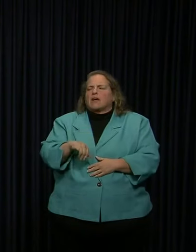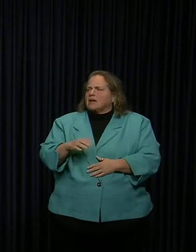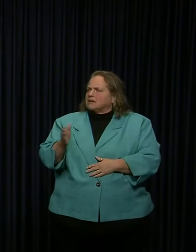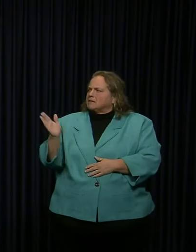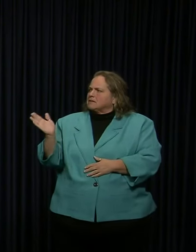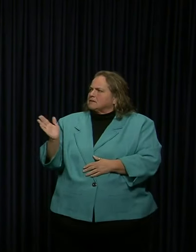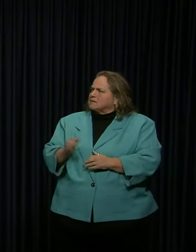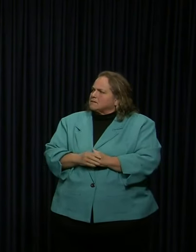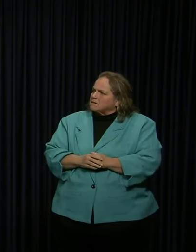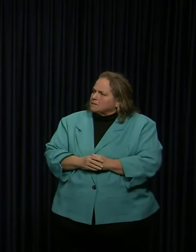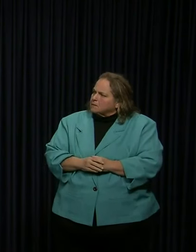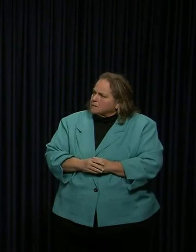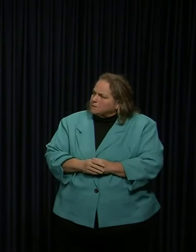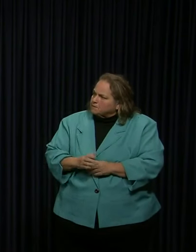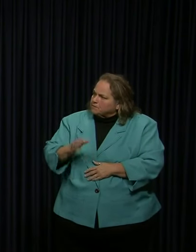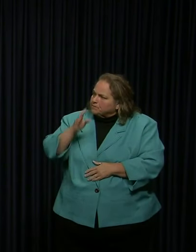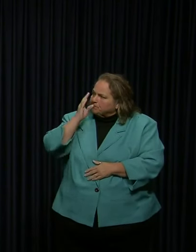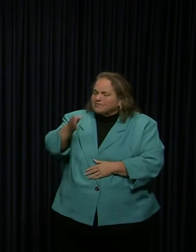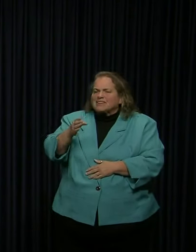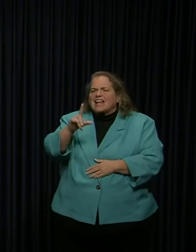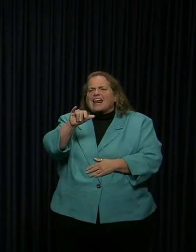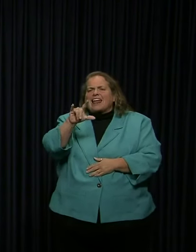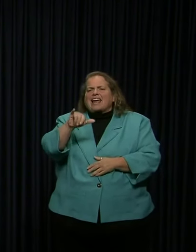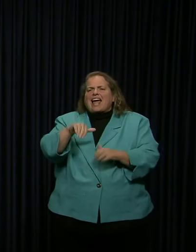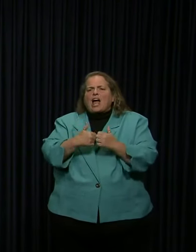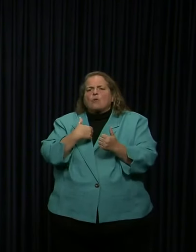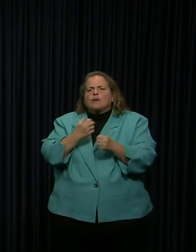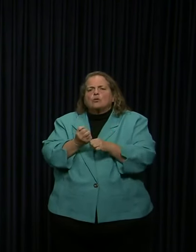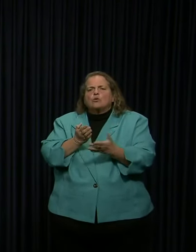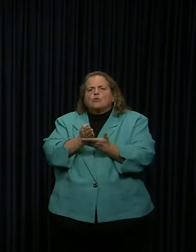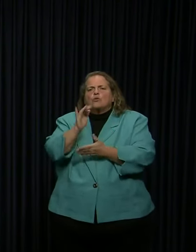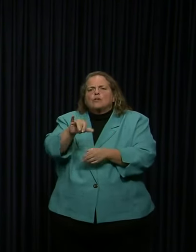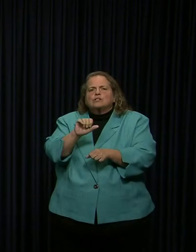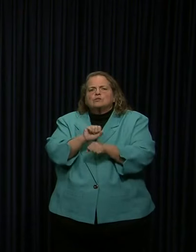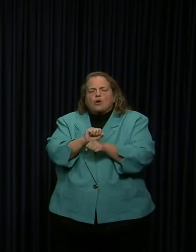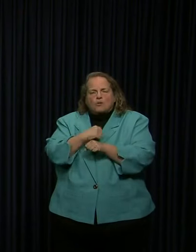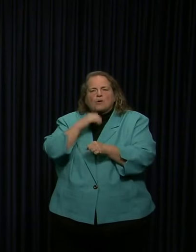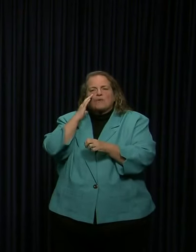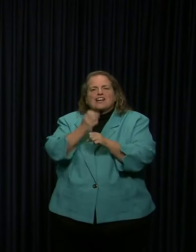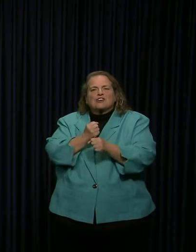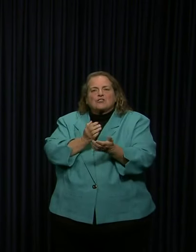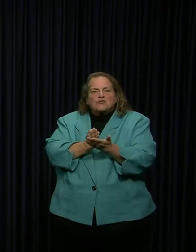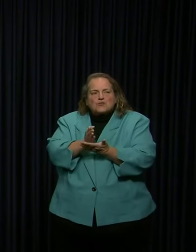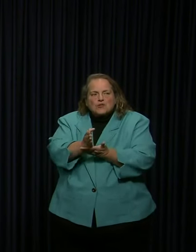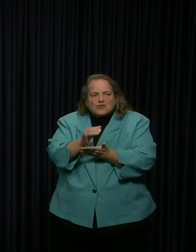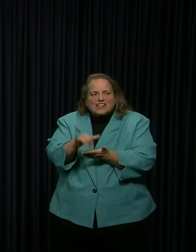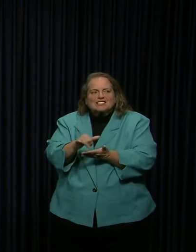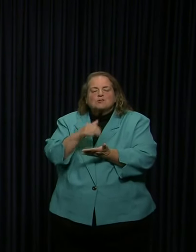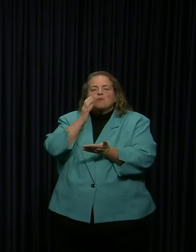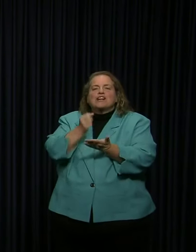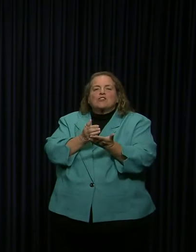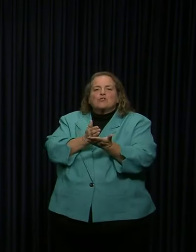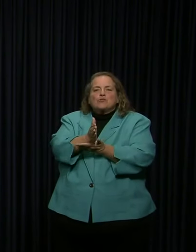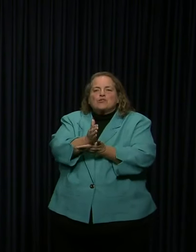AND IF SHOWING A COUPLE OF THEM GETS PEOPLE EXCITED THAT'S WANT TO PUT NATIONAL WEATHER SERVICE